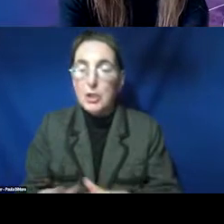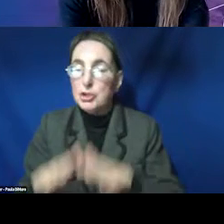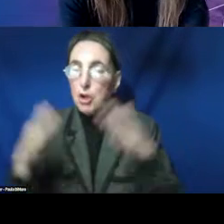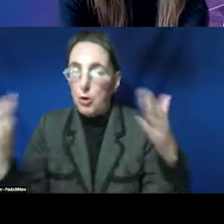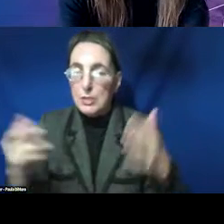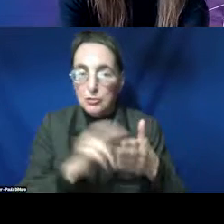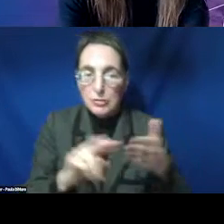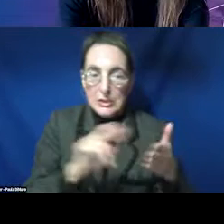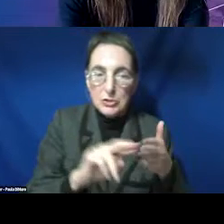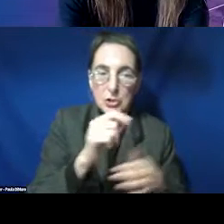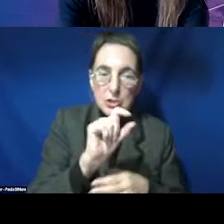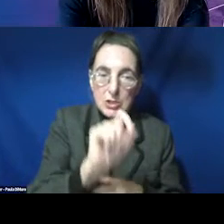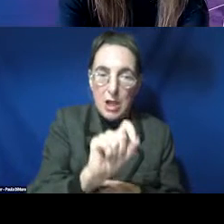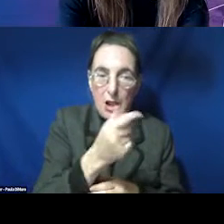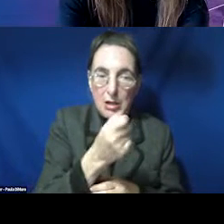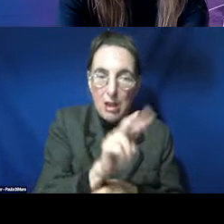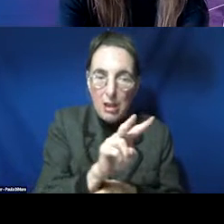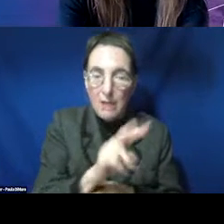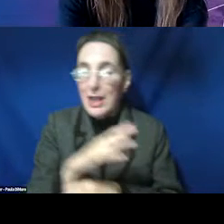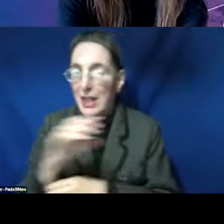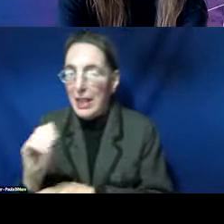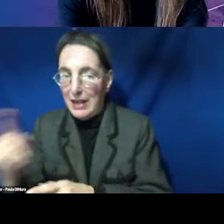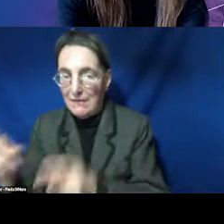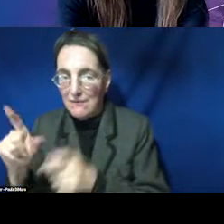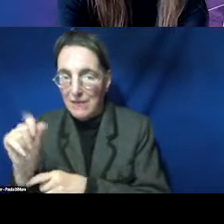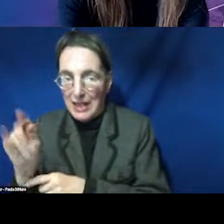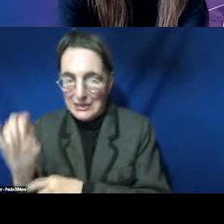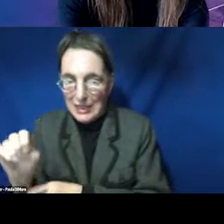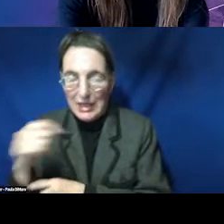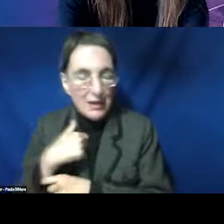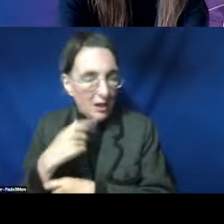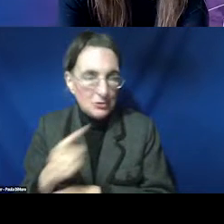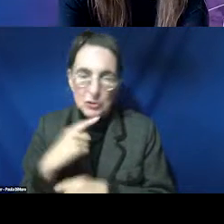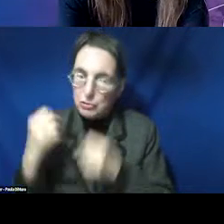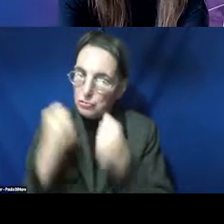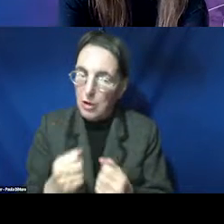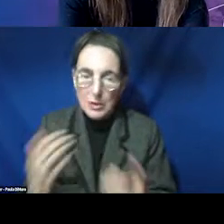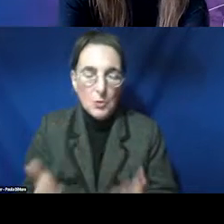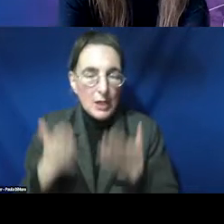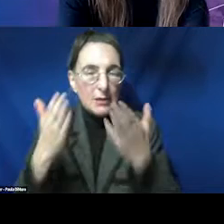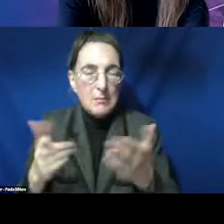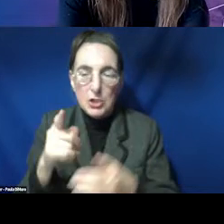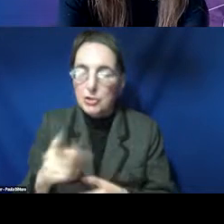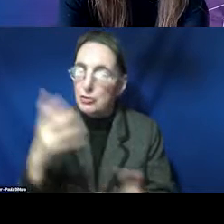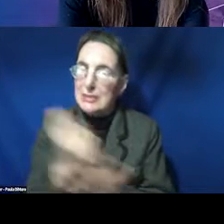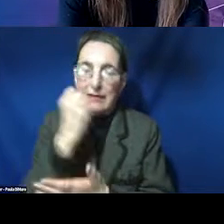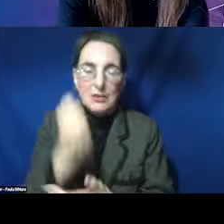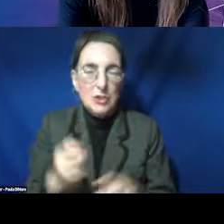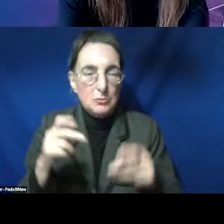I highly recommend that during this transition period, please take this opportunity to start your supplements in Research.gov.